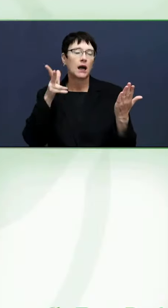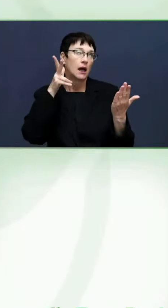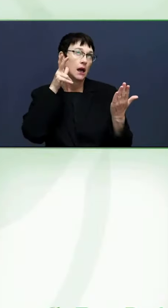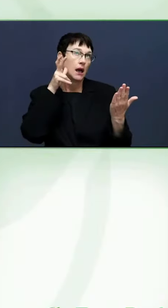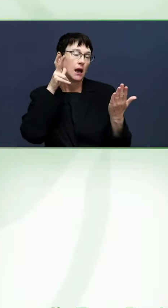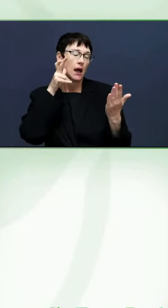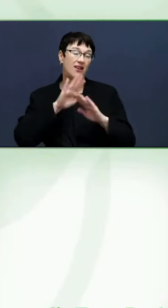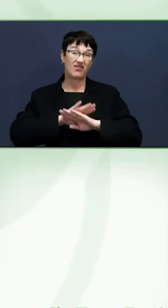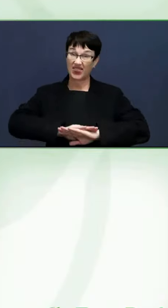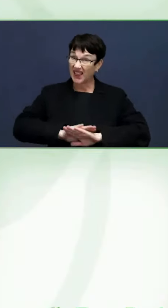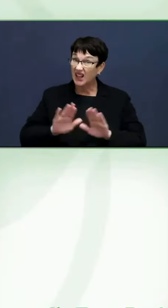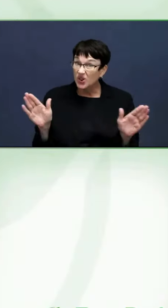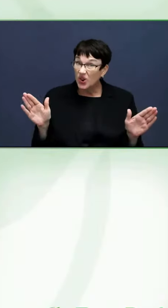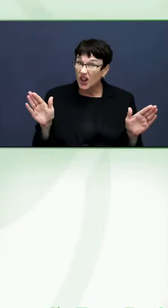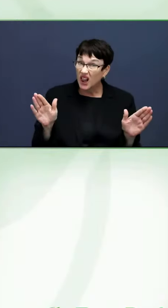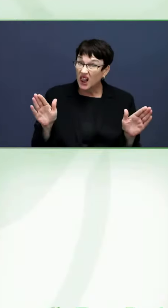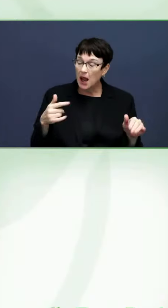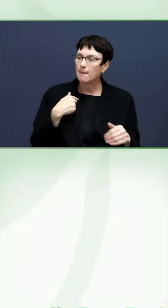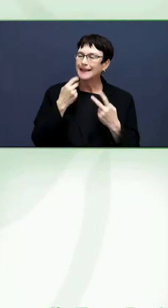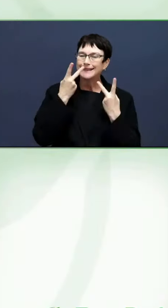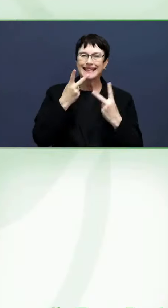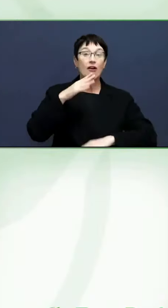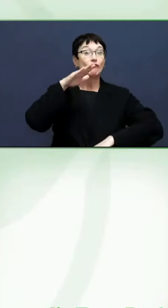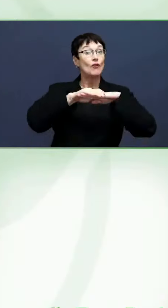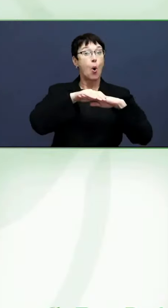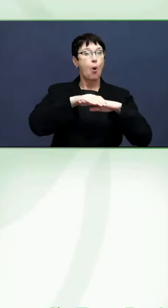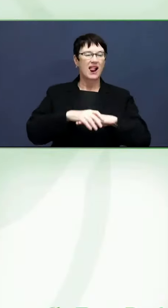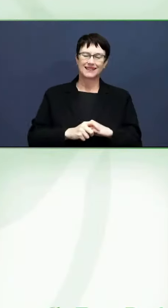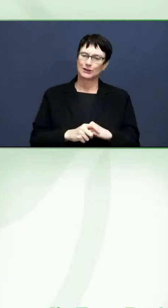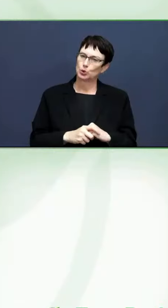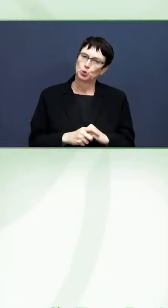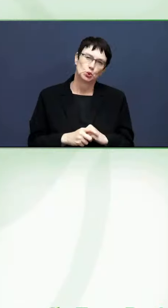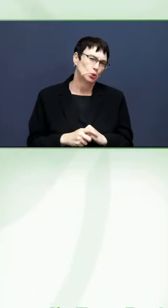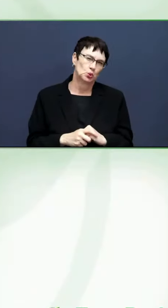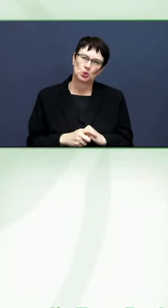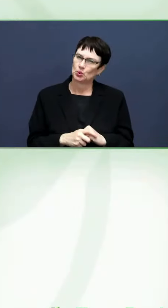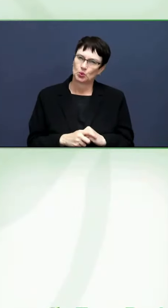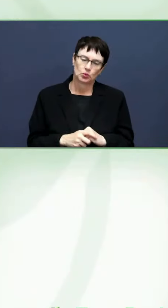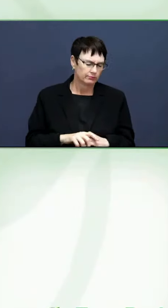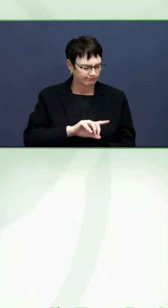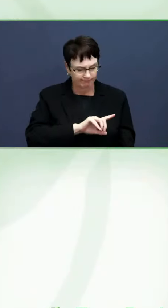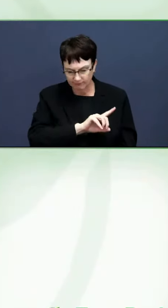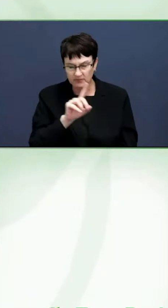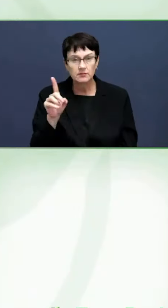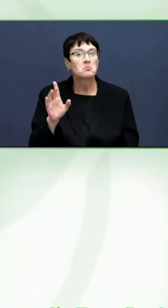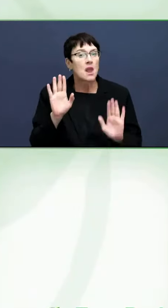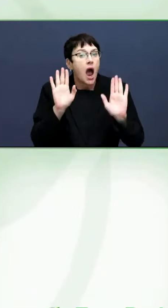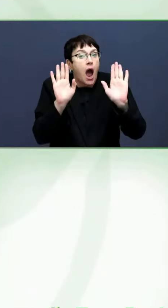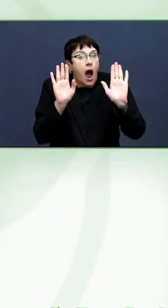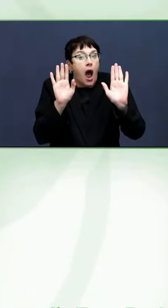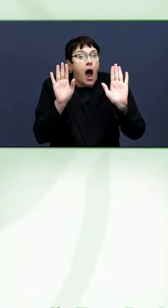Not enough. I'm not saying that they are not necessary, but they are not enough.